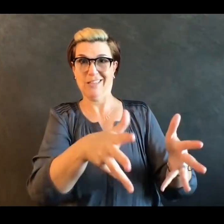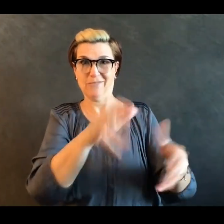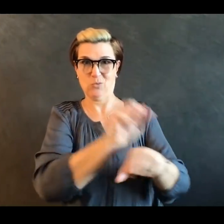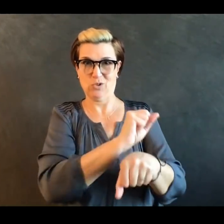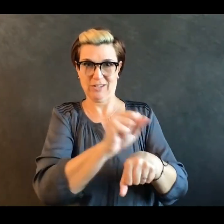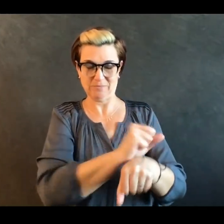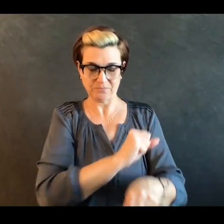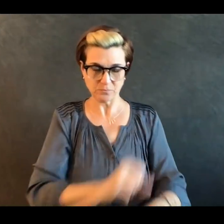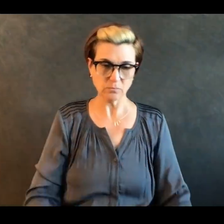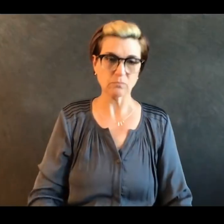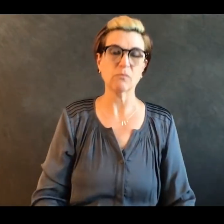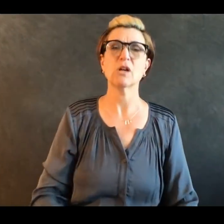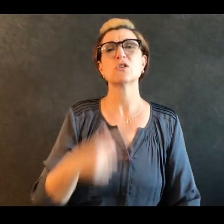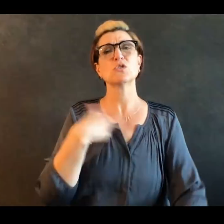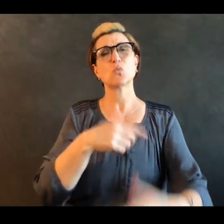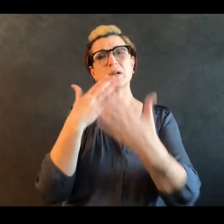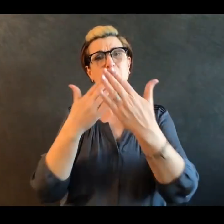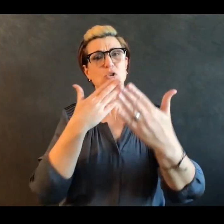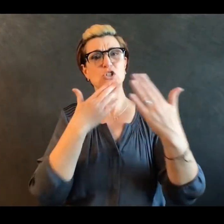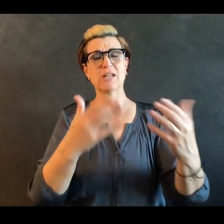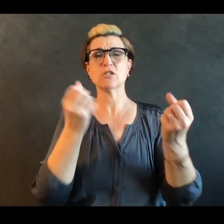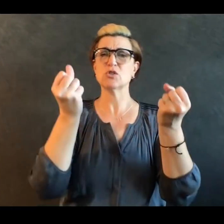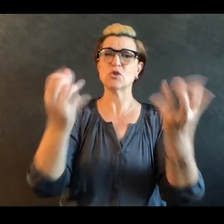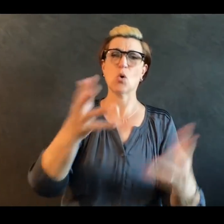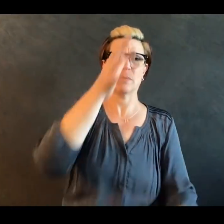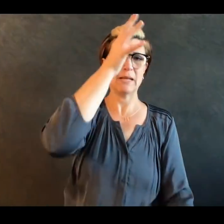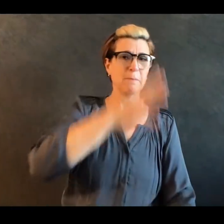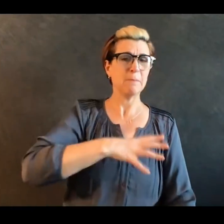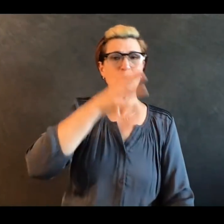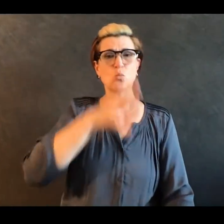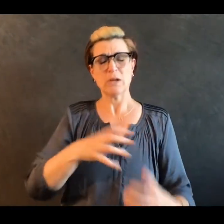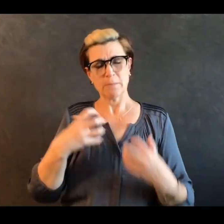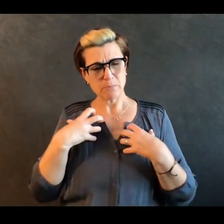brave men working women working to keep their communities fed and we will